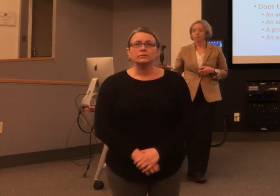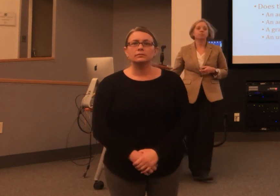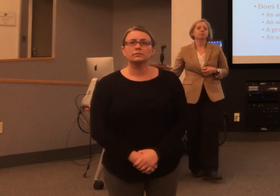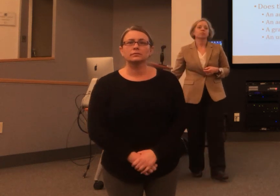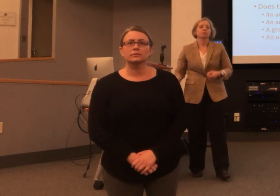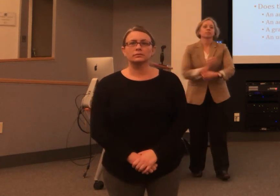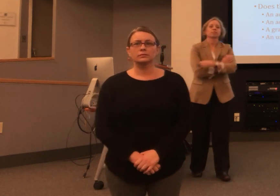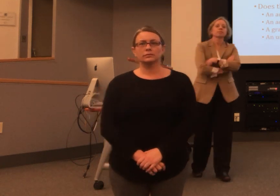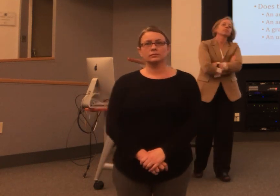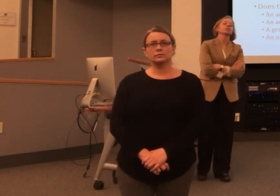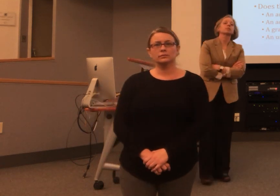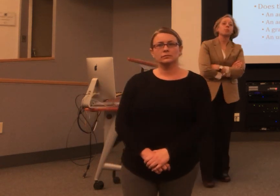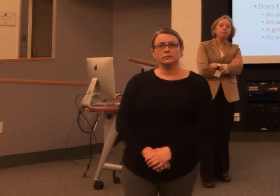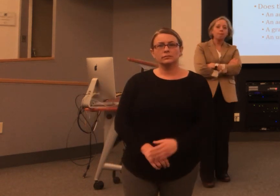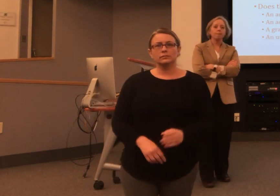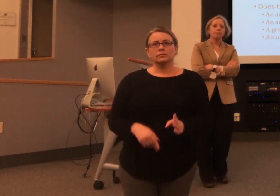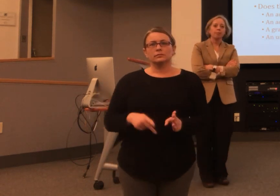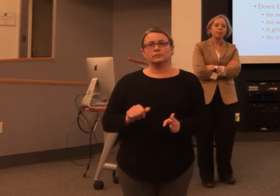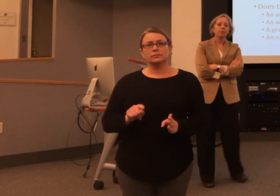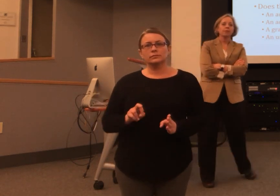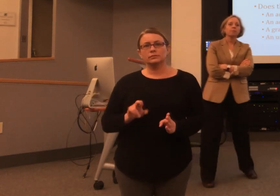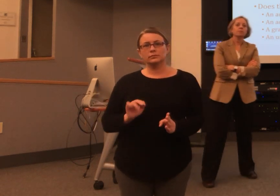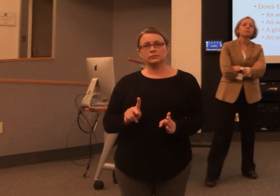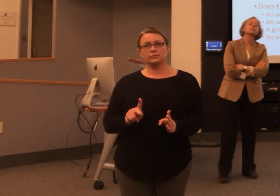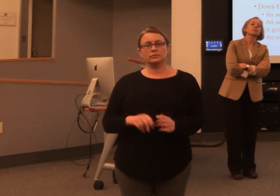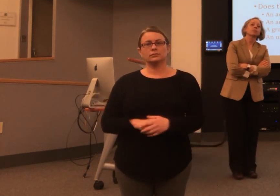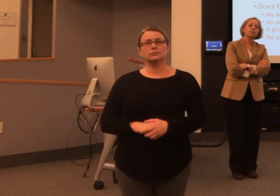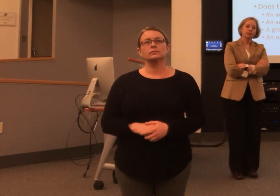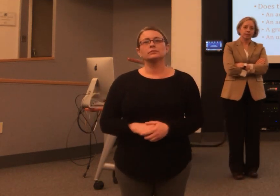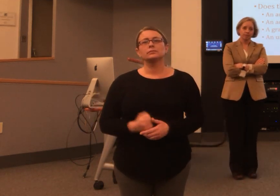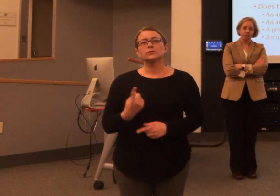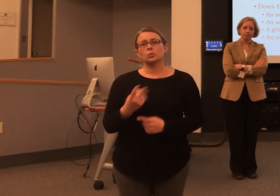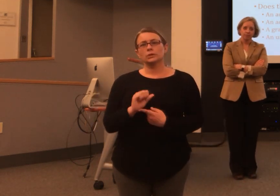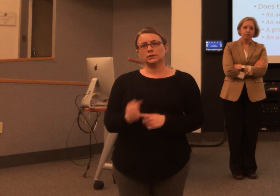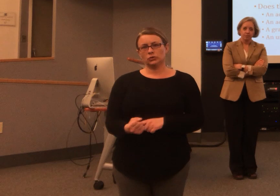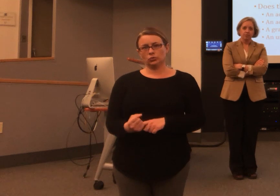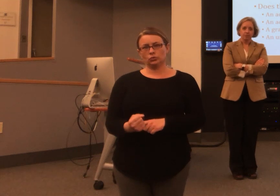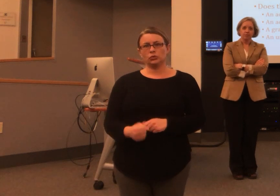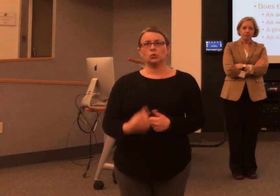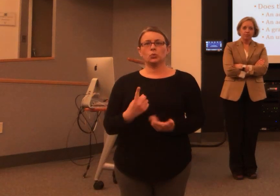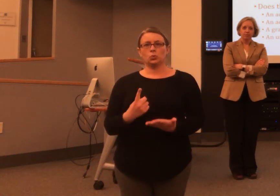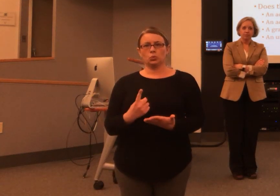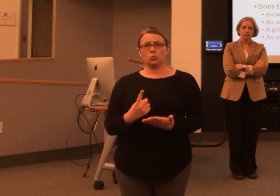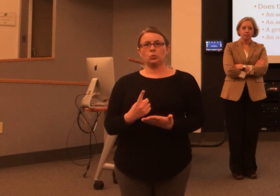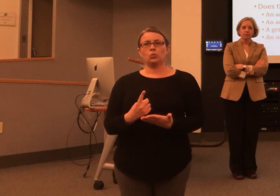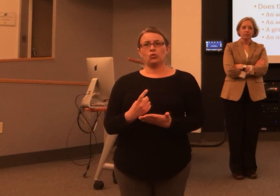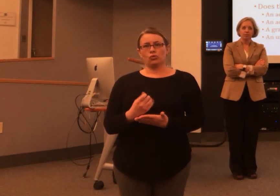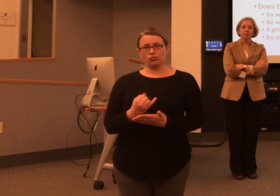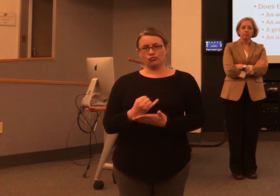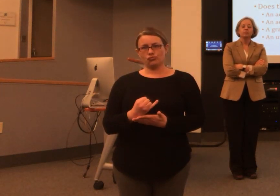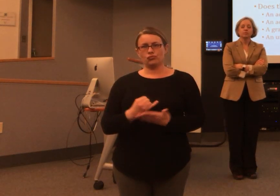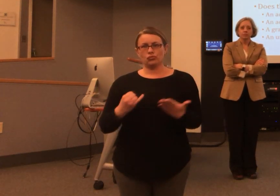[Man] One situation I had of one artwork by a theater famous artist that Gallaudet purchased and Gallaudet owns.